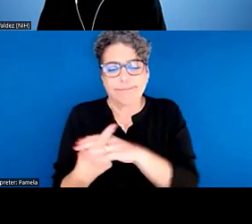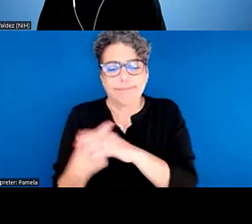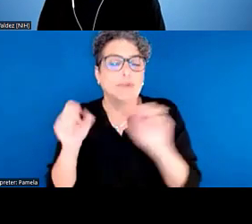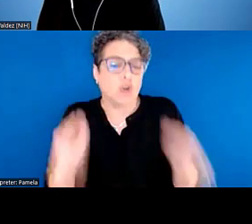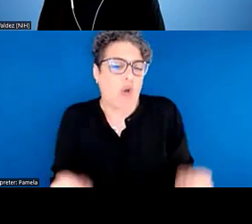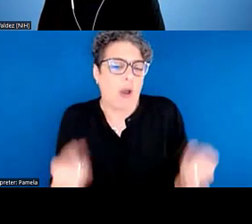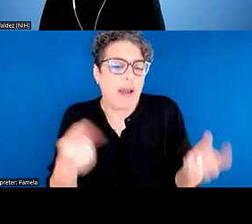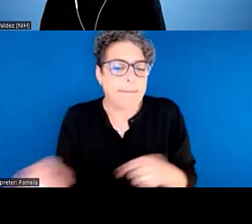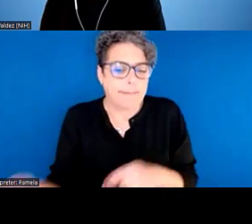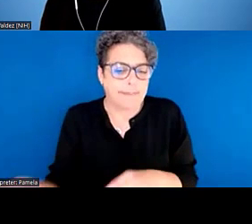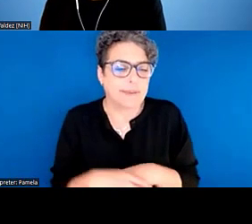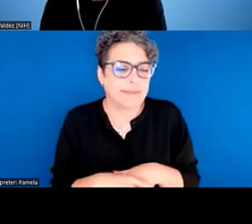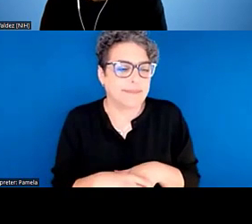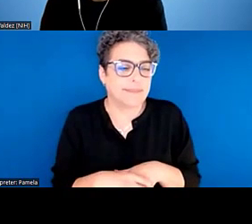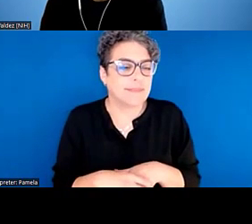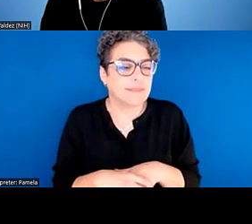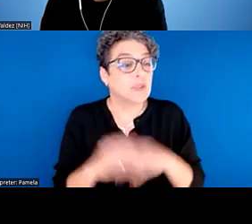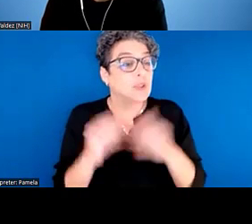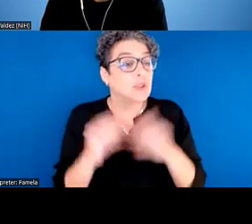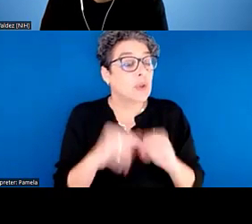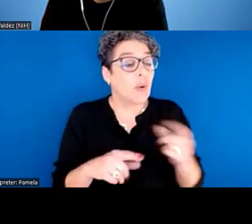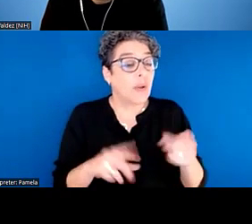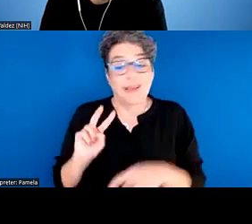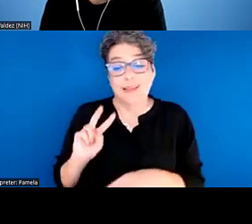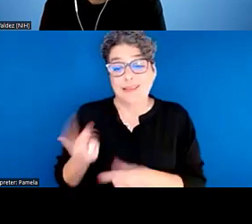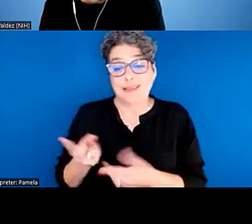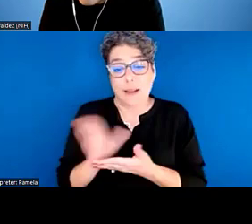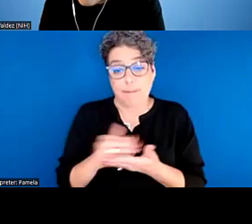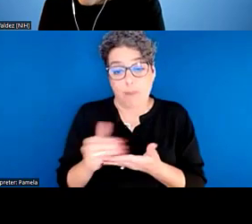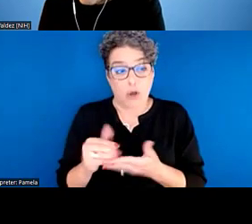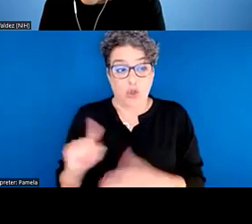Okay. So the second part of the question is should the new university,